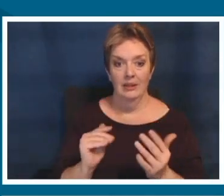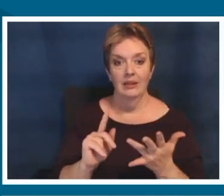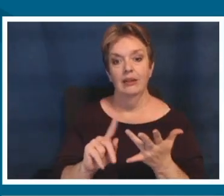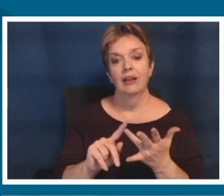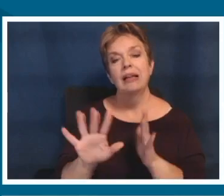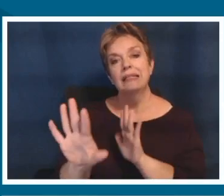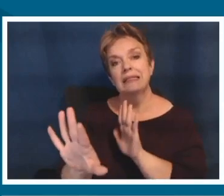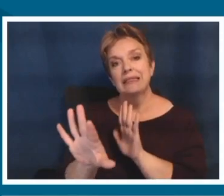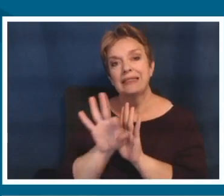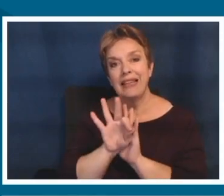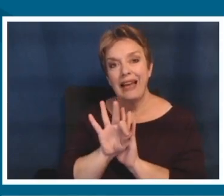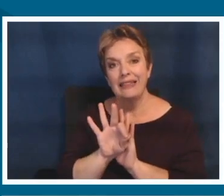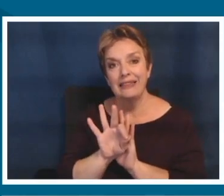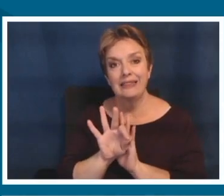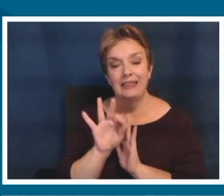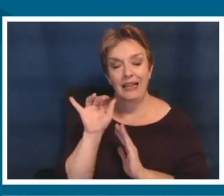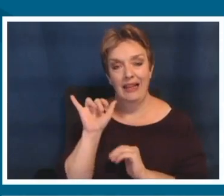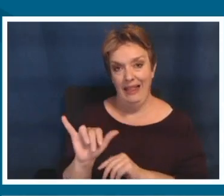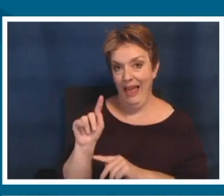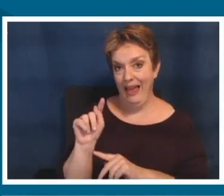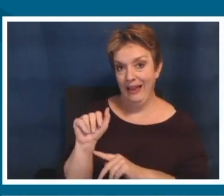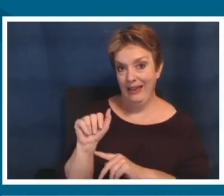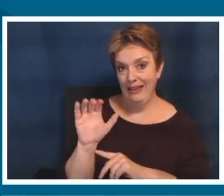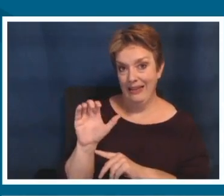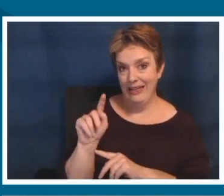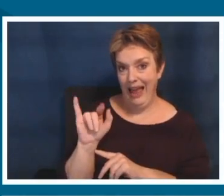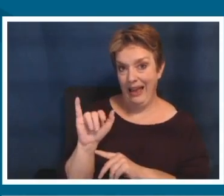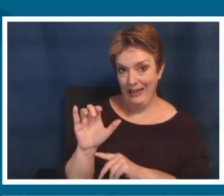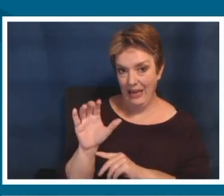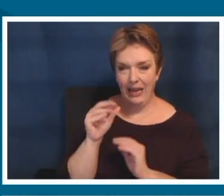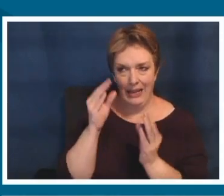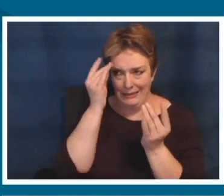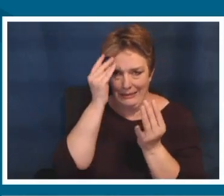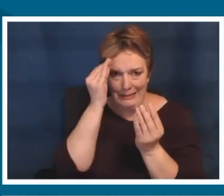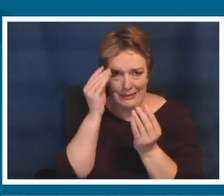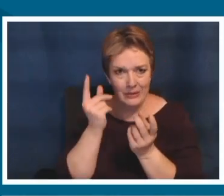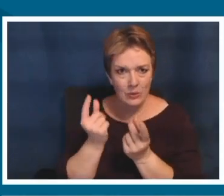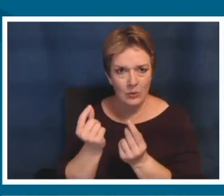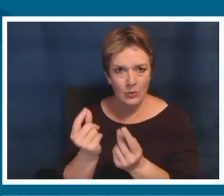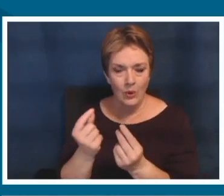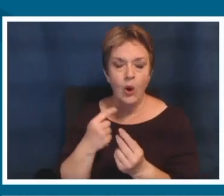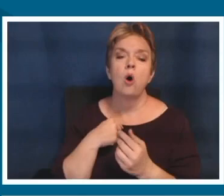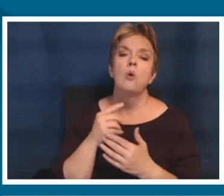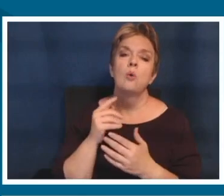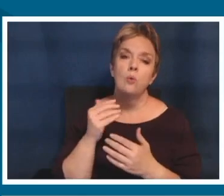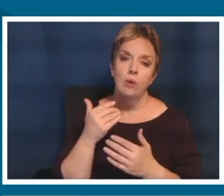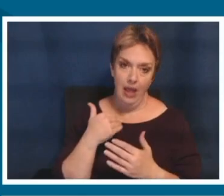offered students a set of tactic cards and we shared that in our resources